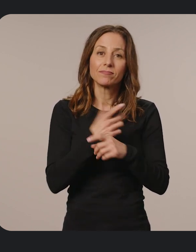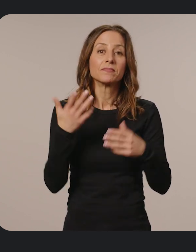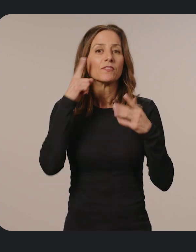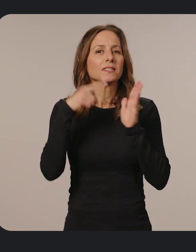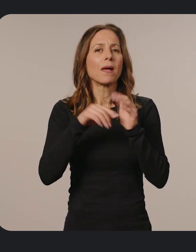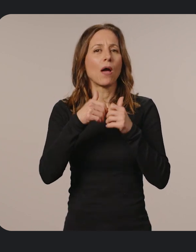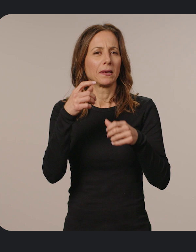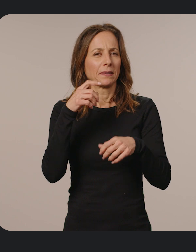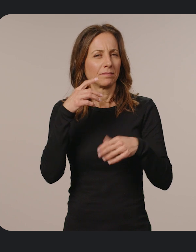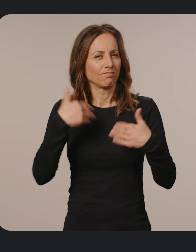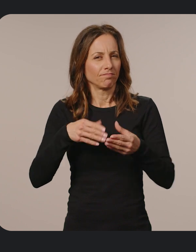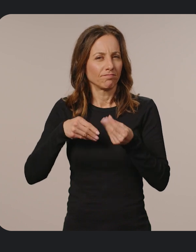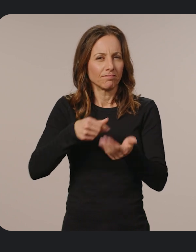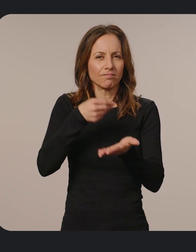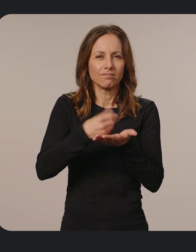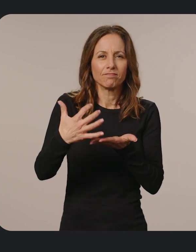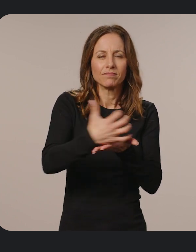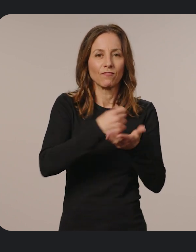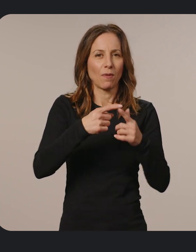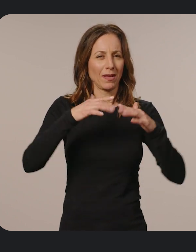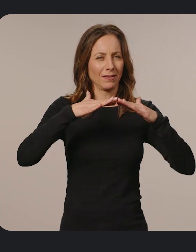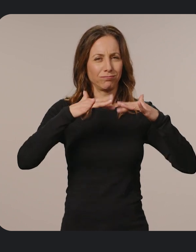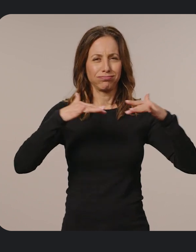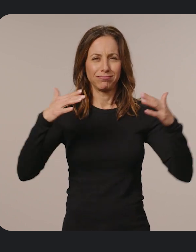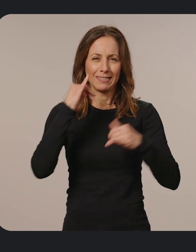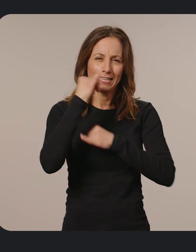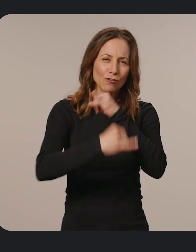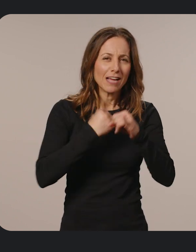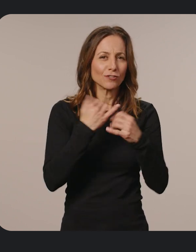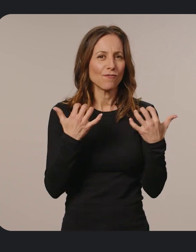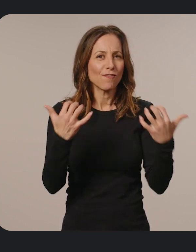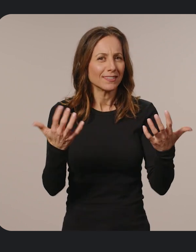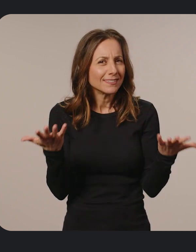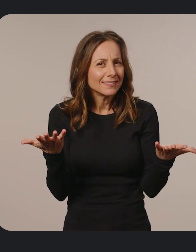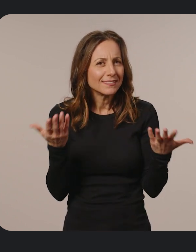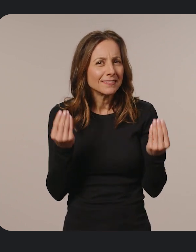For example, how do you efficiently monetize huge but varied international audiences?